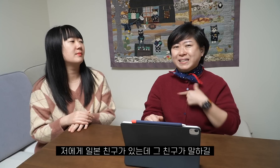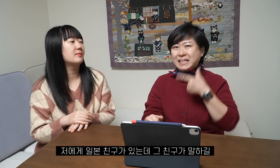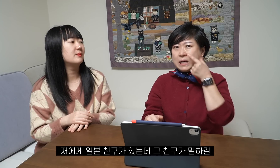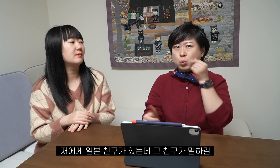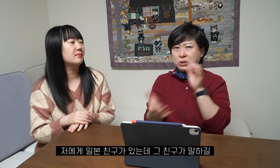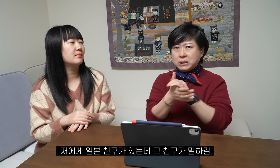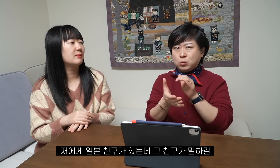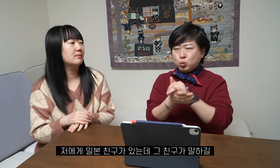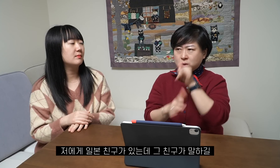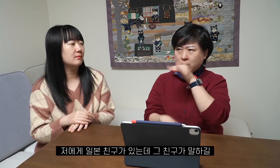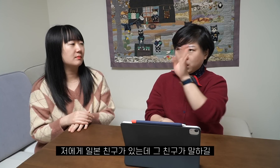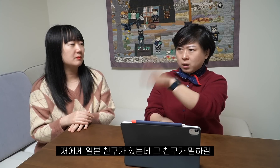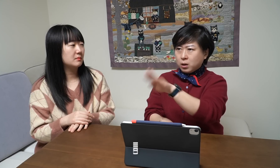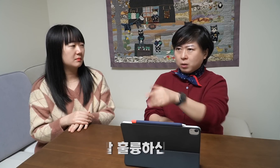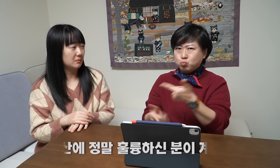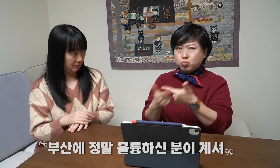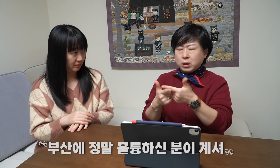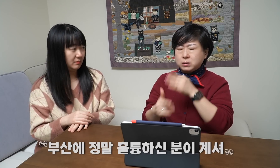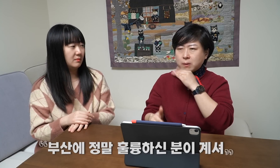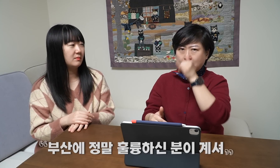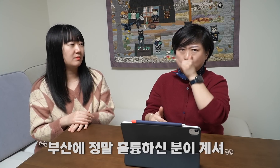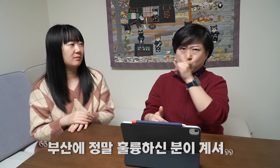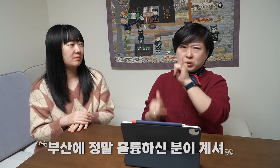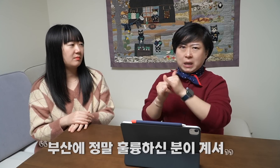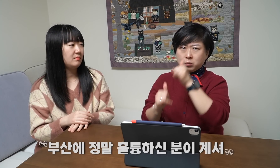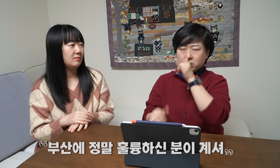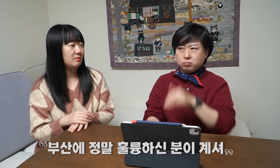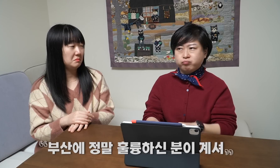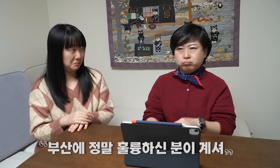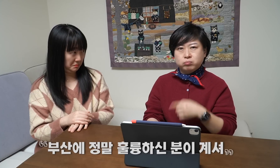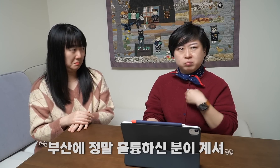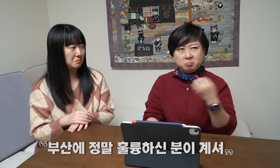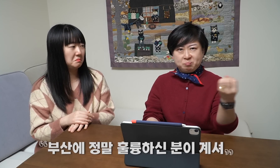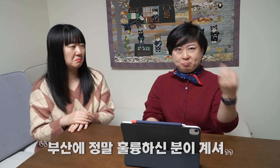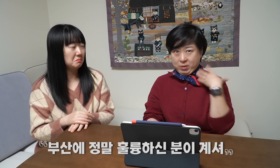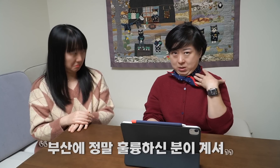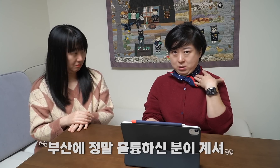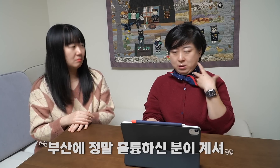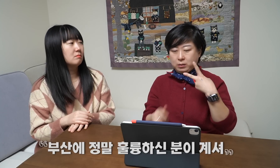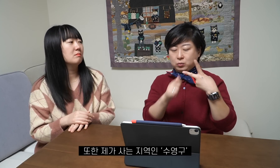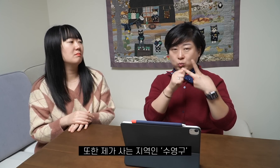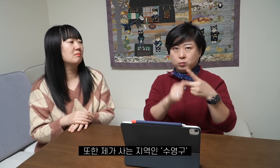I have a Japanese friend who said, "There are some really nice people in Busan."